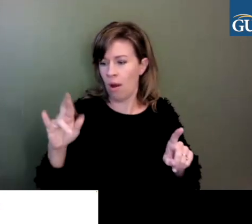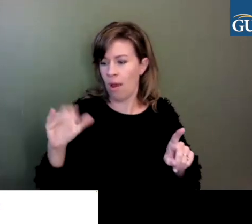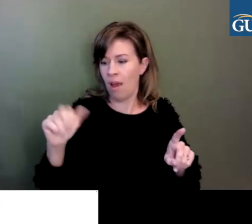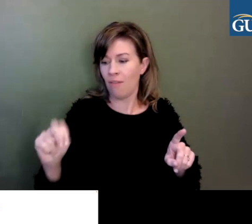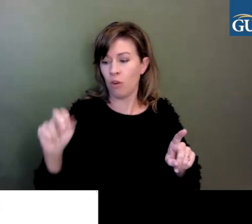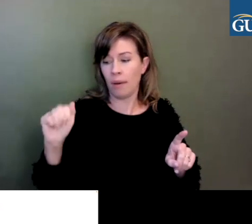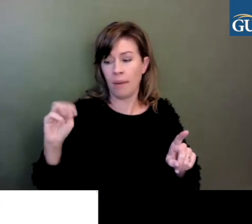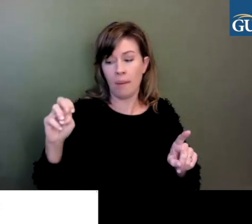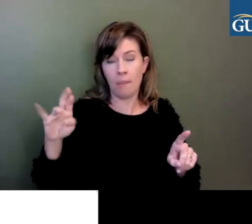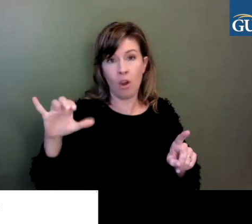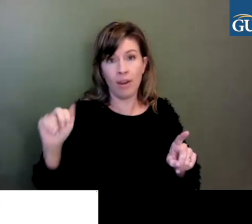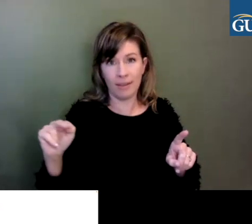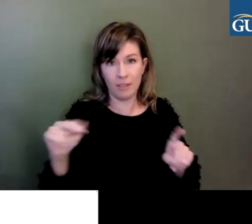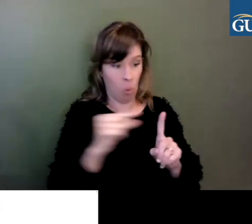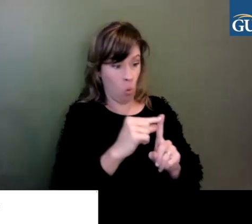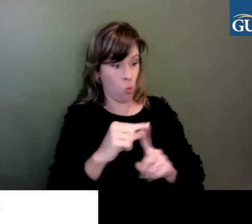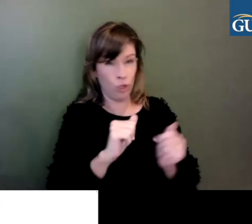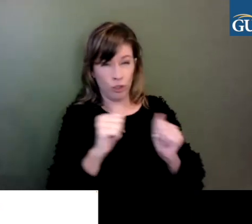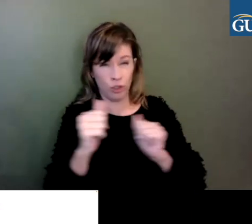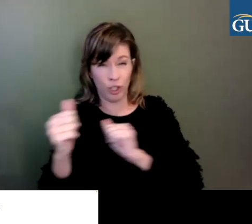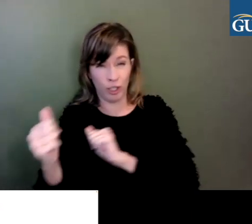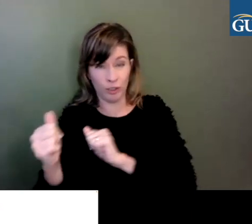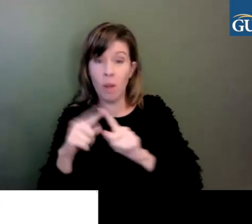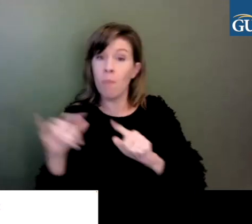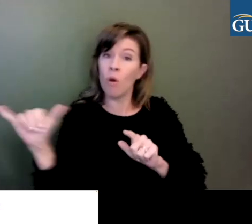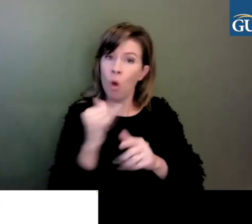how things got put on and taken off. So a good example